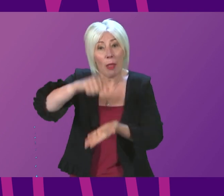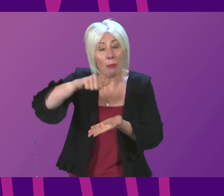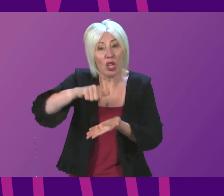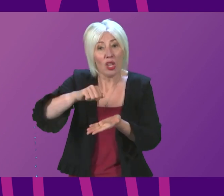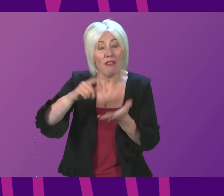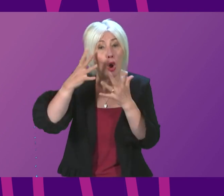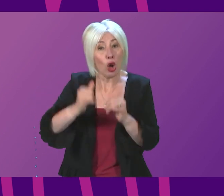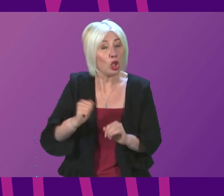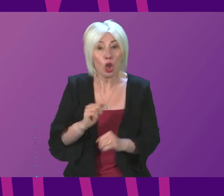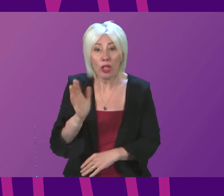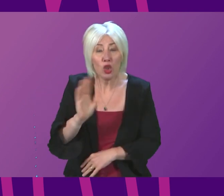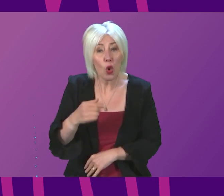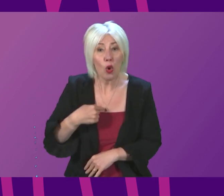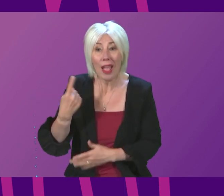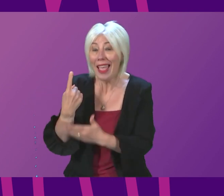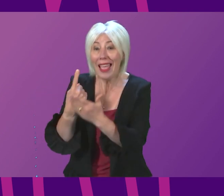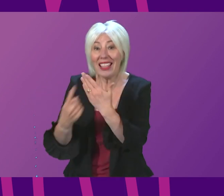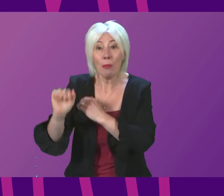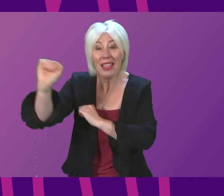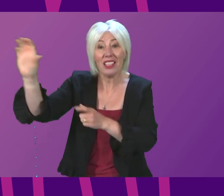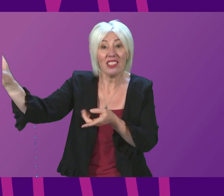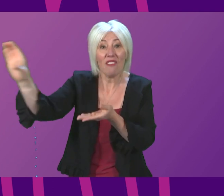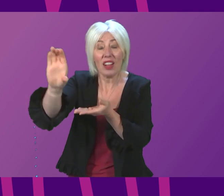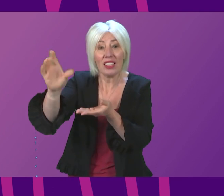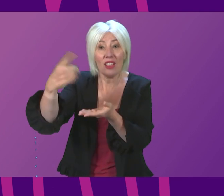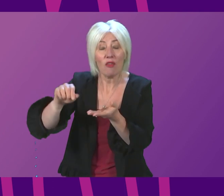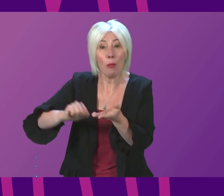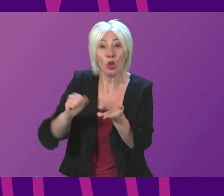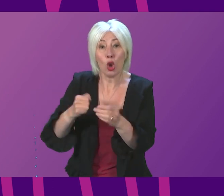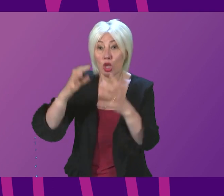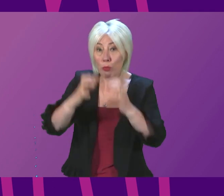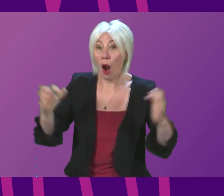The budget for Audit Scotland is independently funded through the Scottish Parliament; the